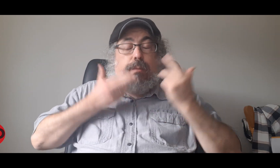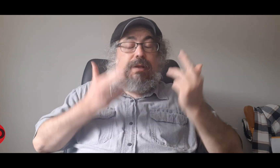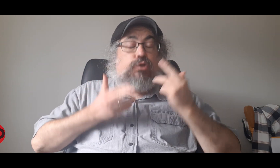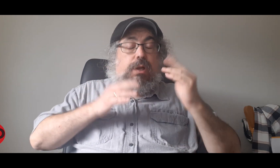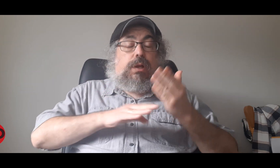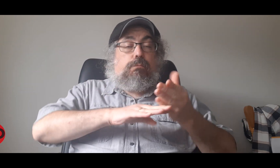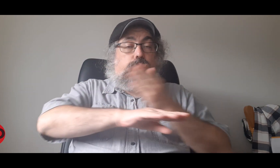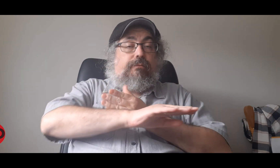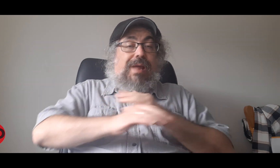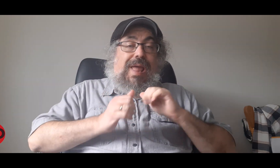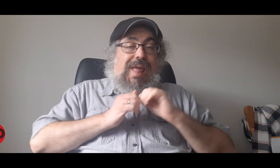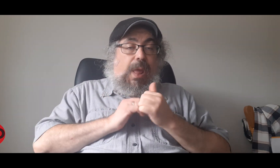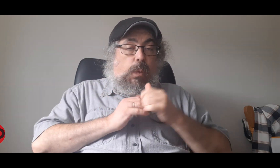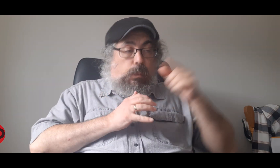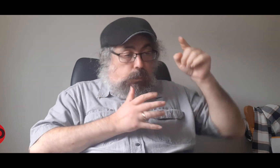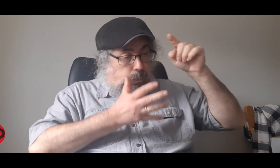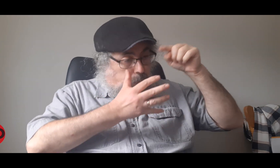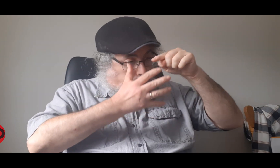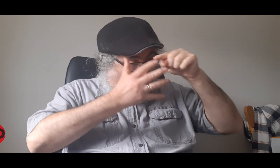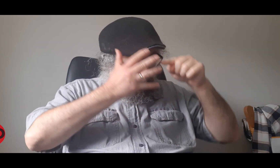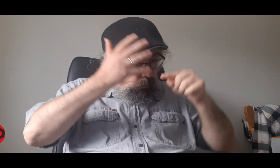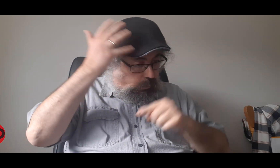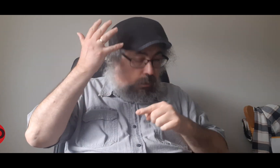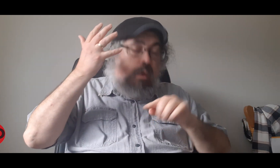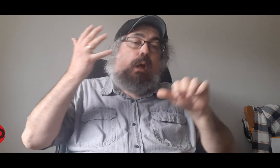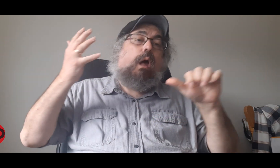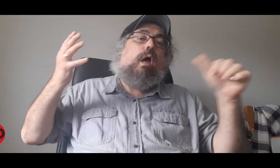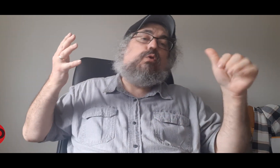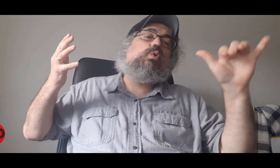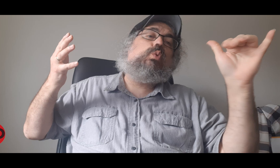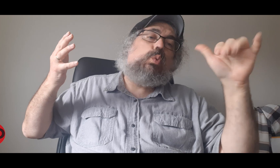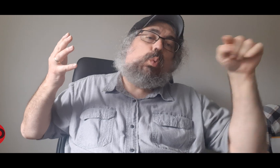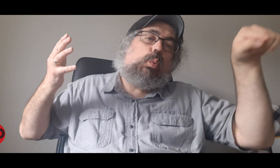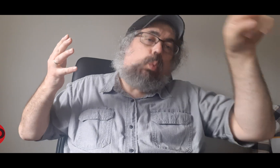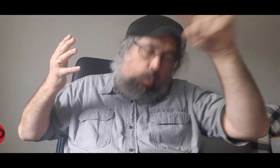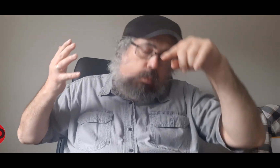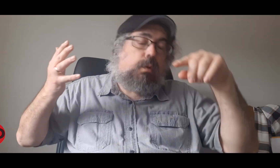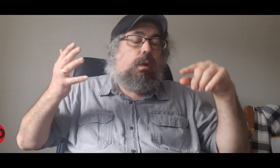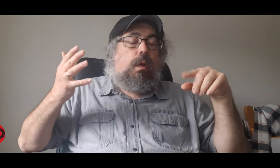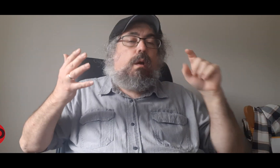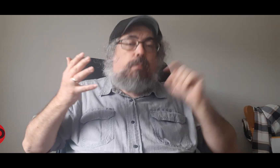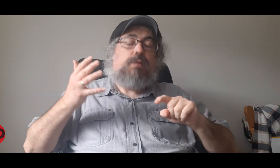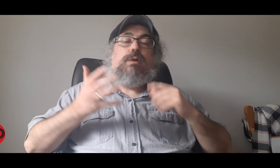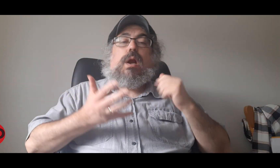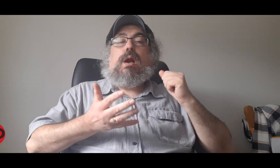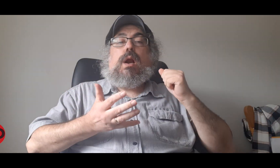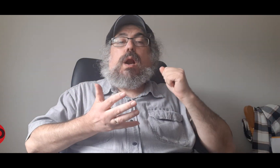how to do them. Along with others who made their own recommendations.